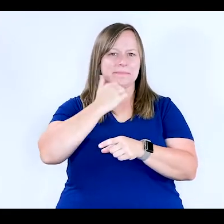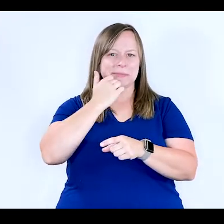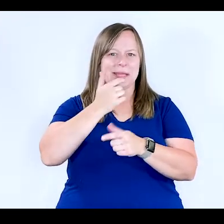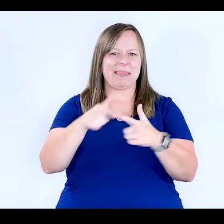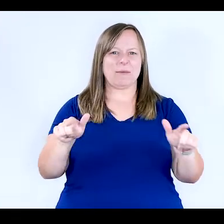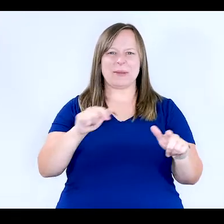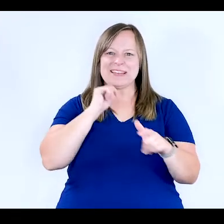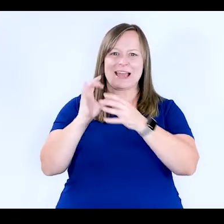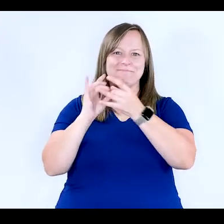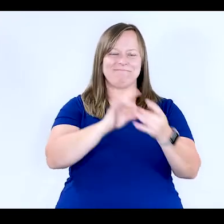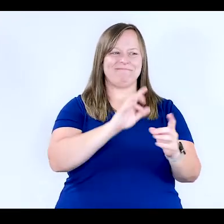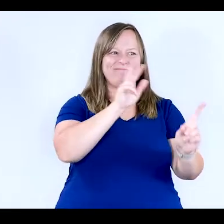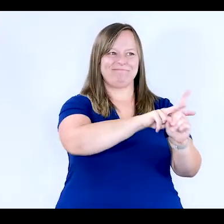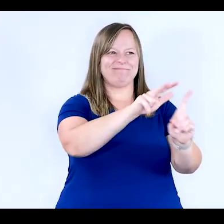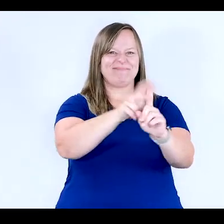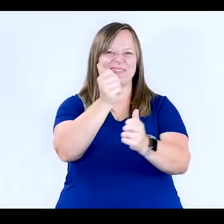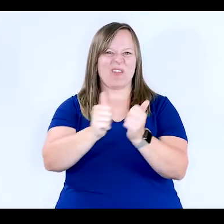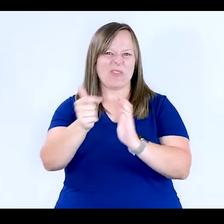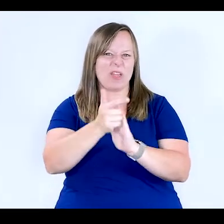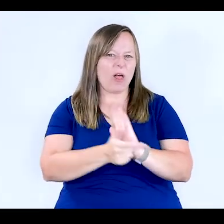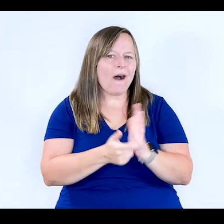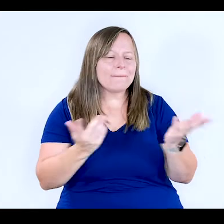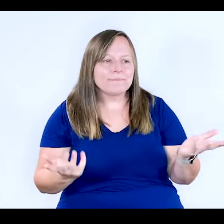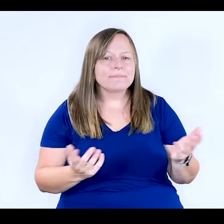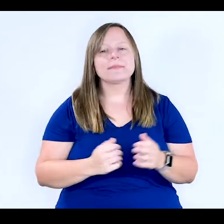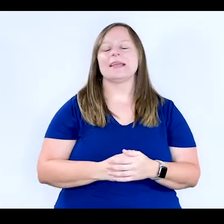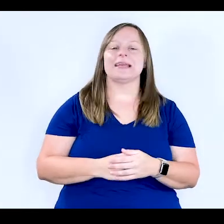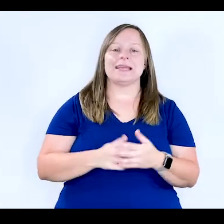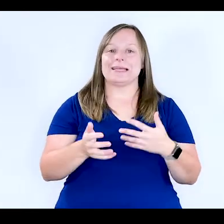unfortunately doesn't extend to all areas of the law. However, even when a